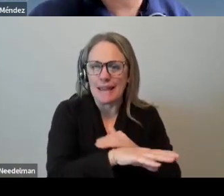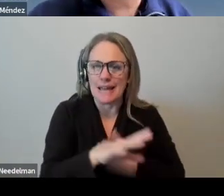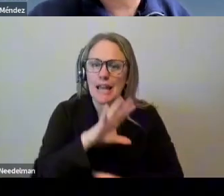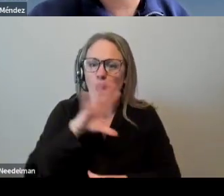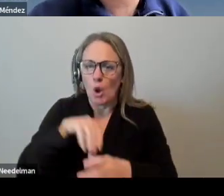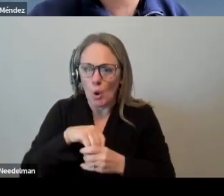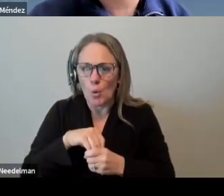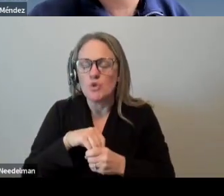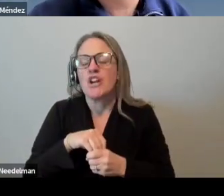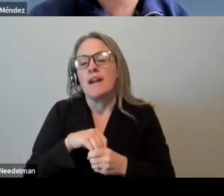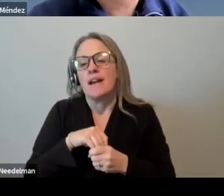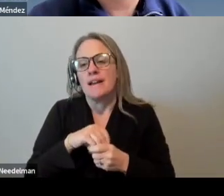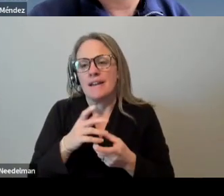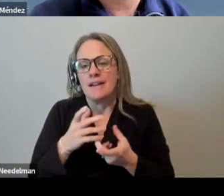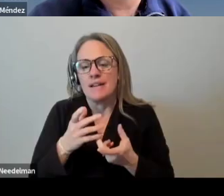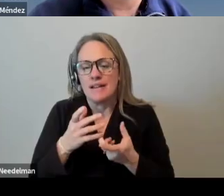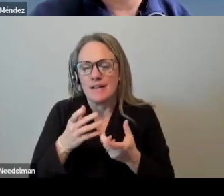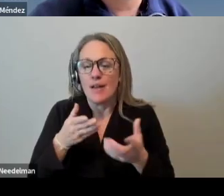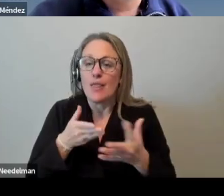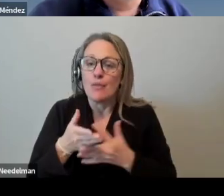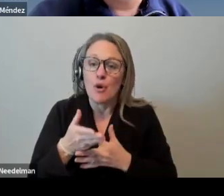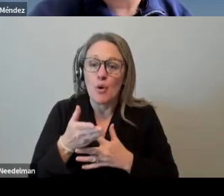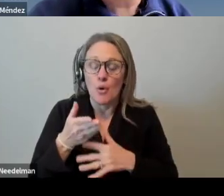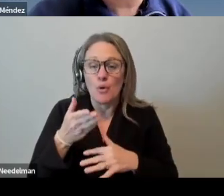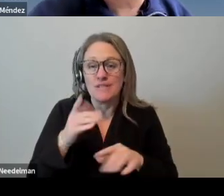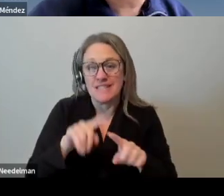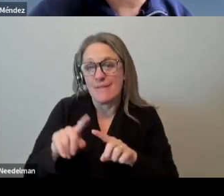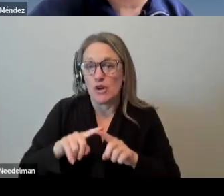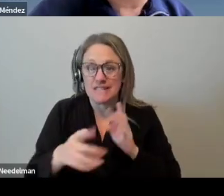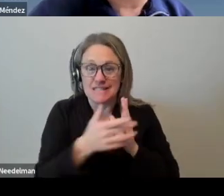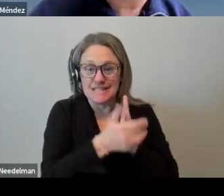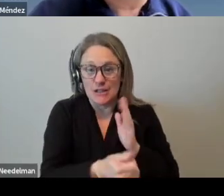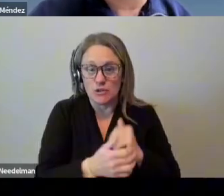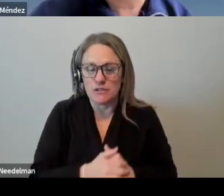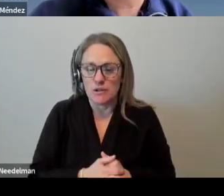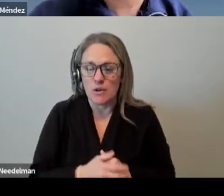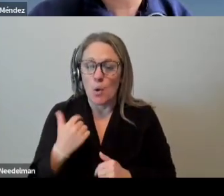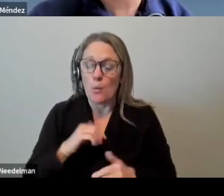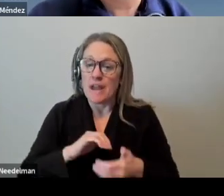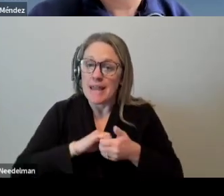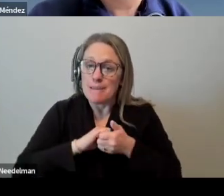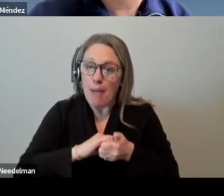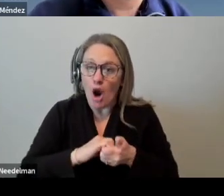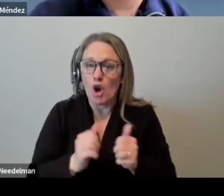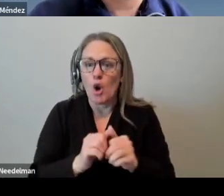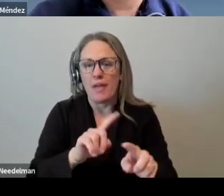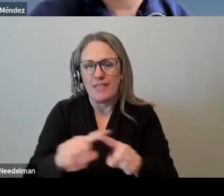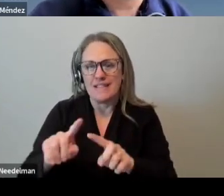and students to acquire accessibility skills. We do this partnering with industry to share real world practices